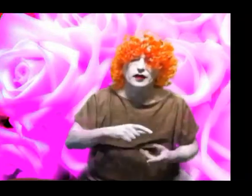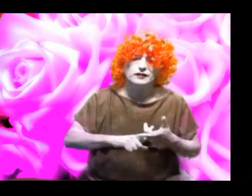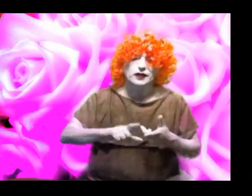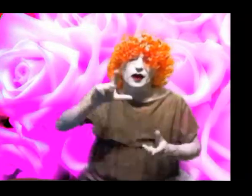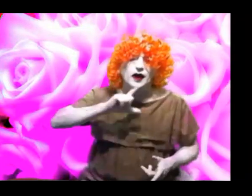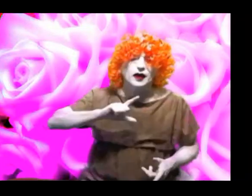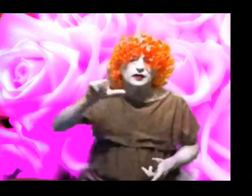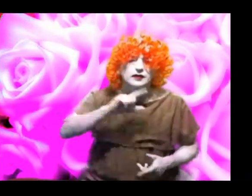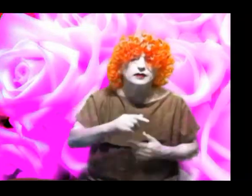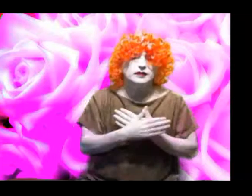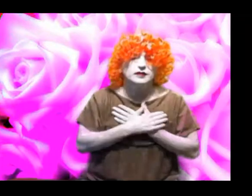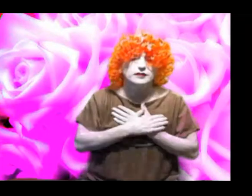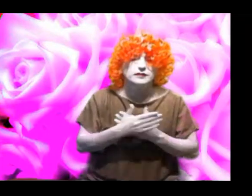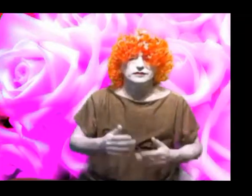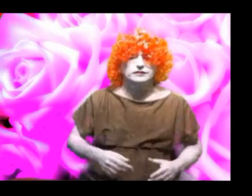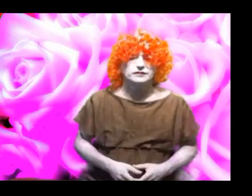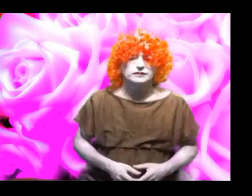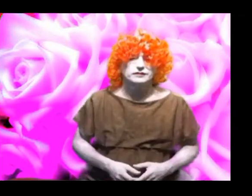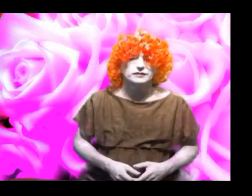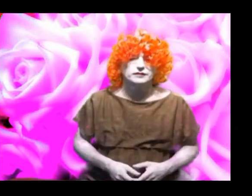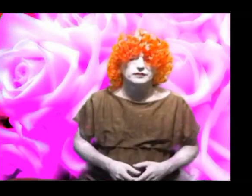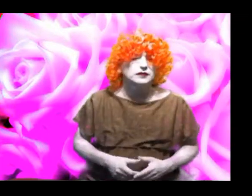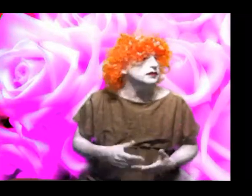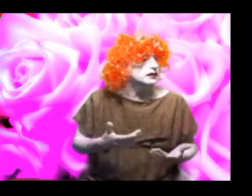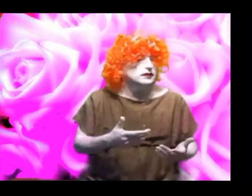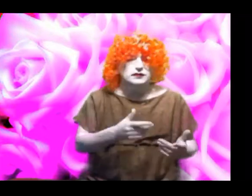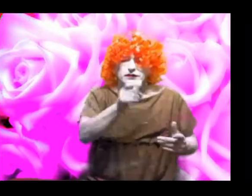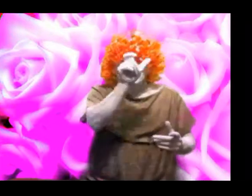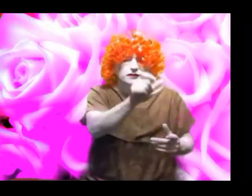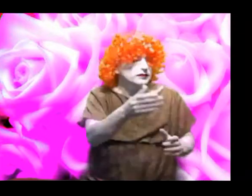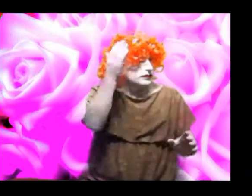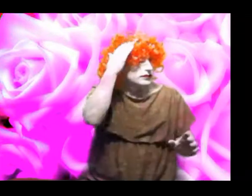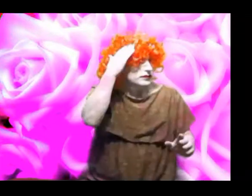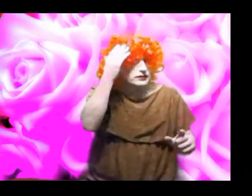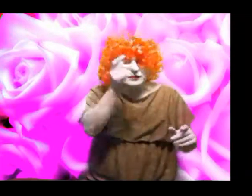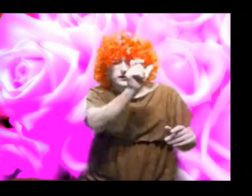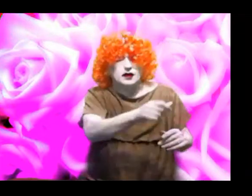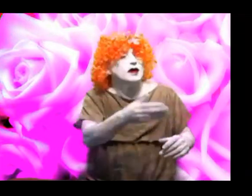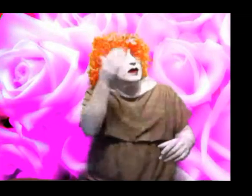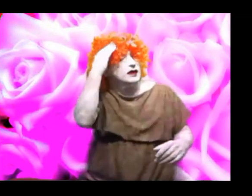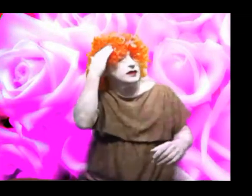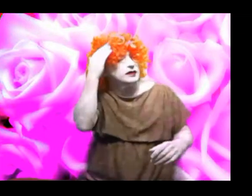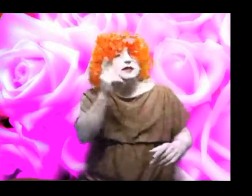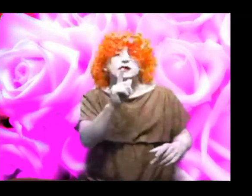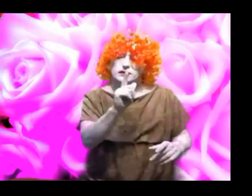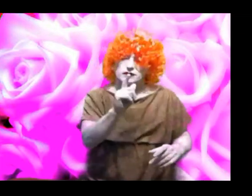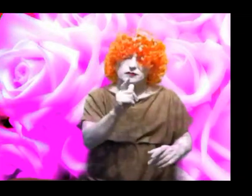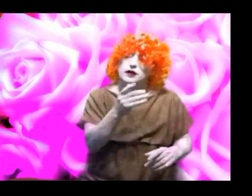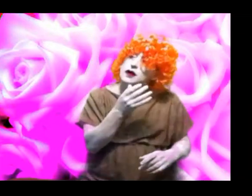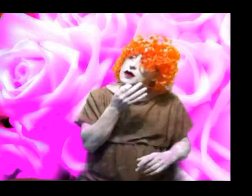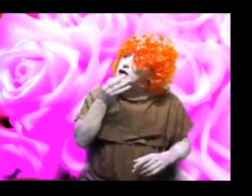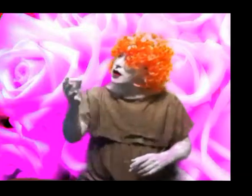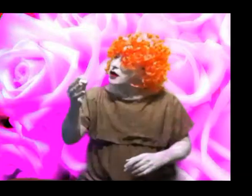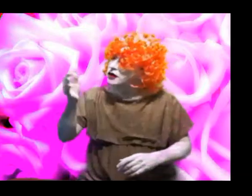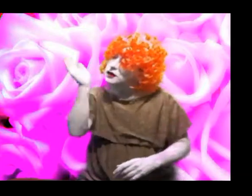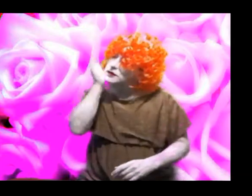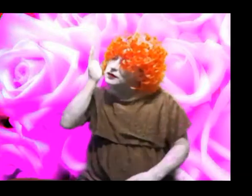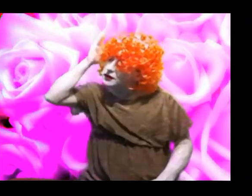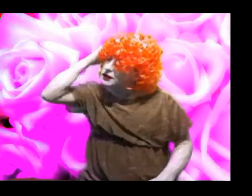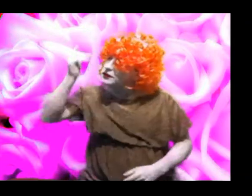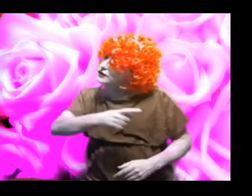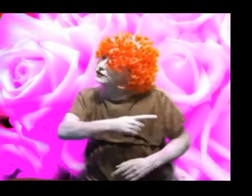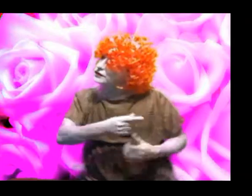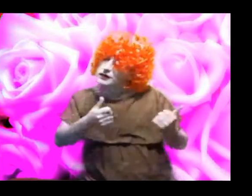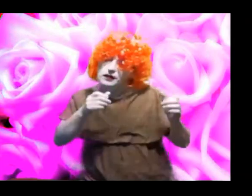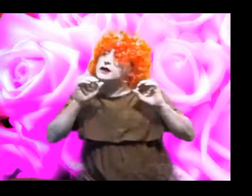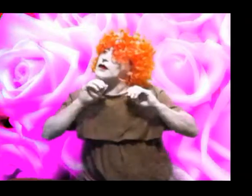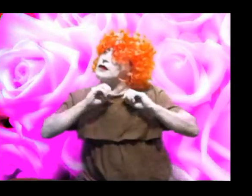Do not go with anyone you know either, unless your parents know, just ask them to make double sure.